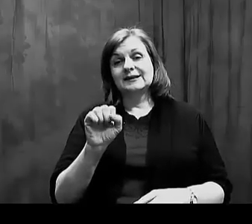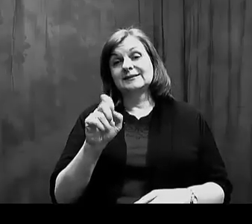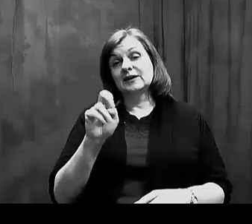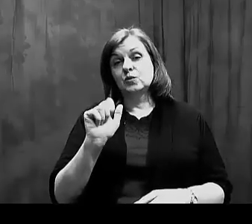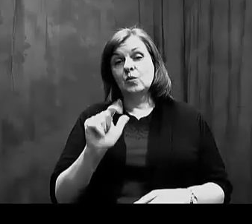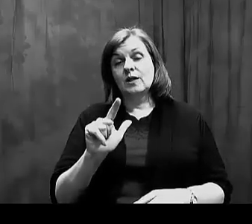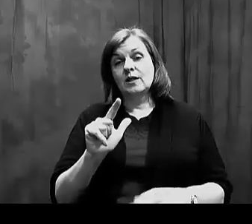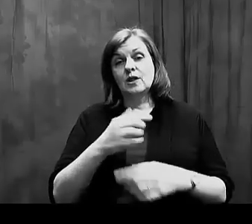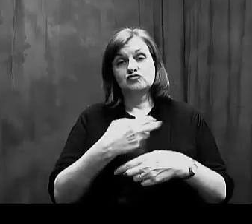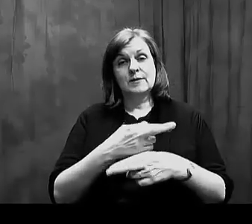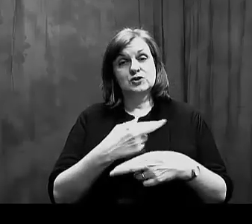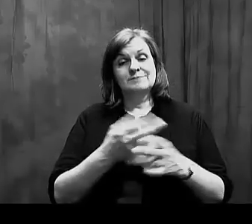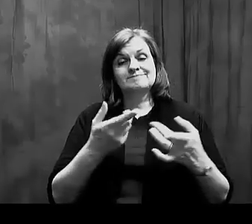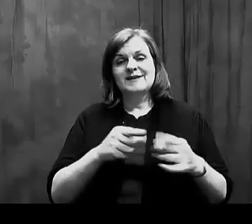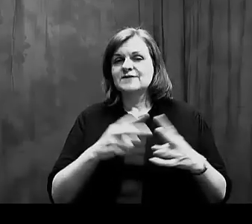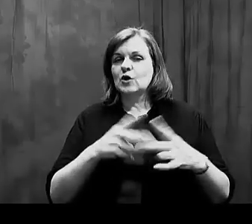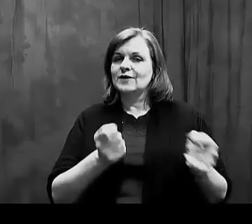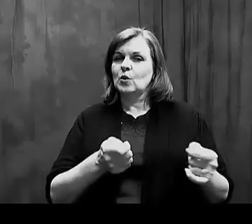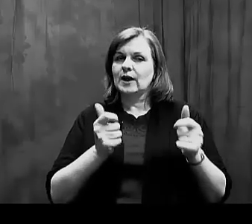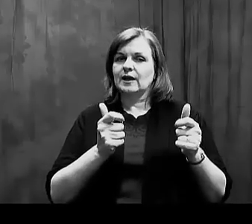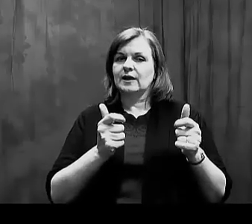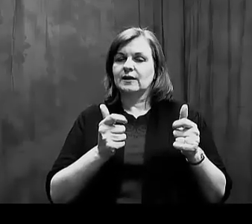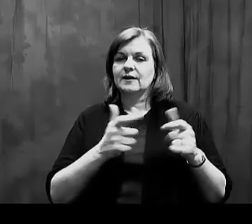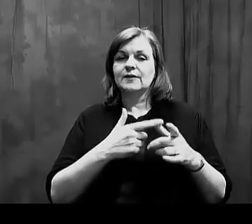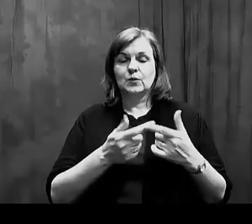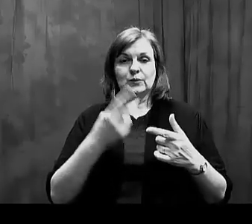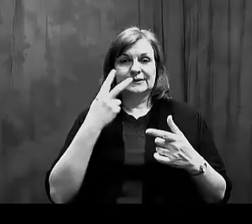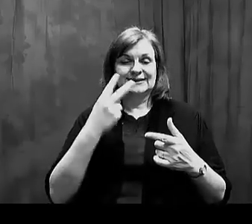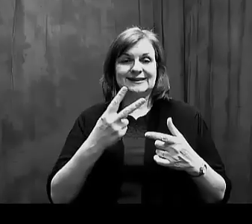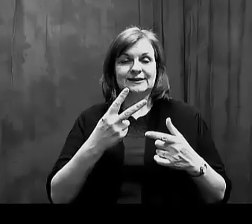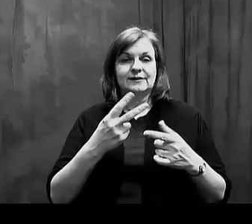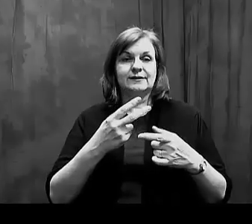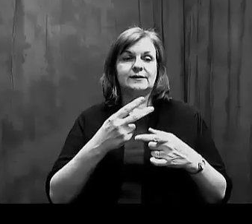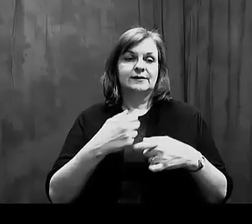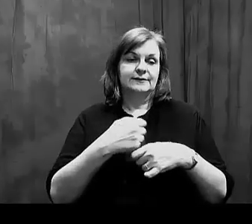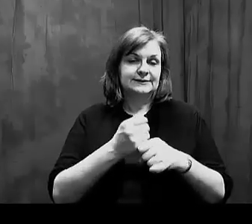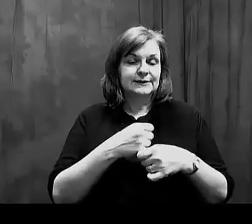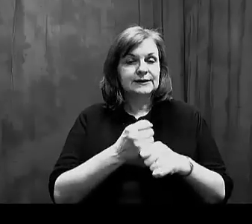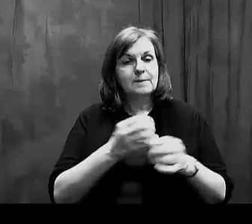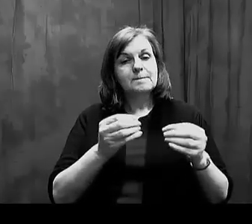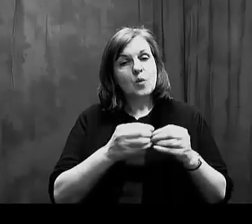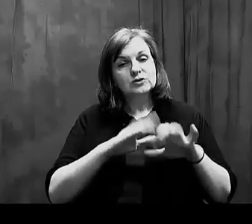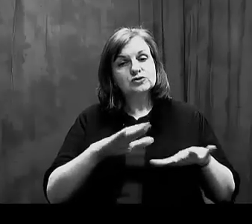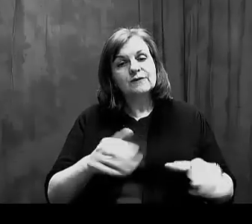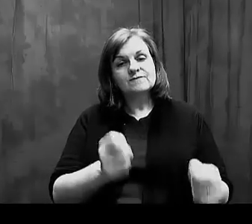there's very little variability in these organisms